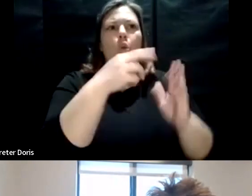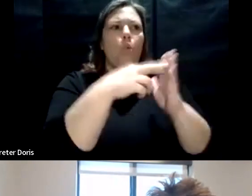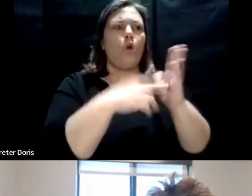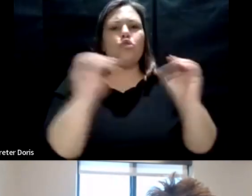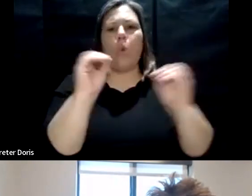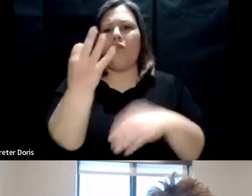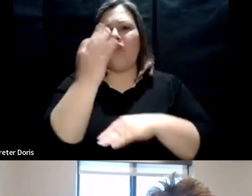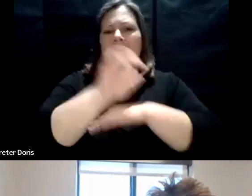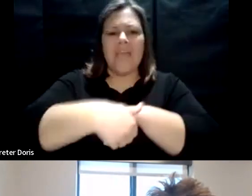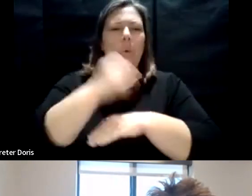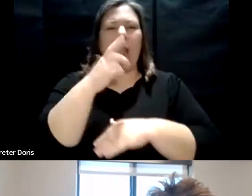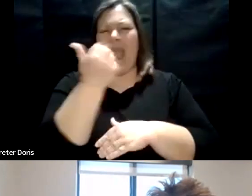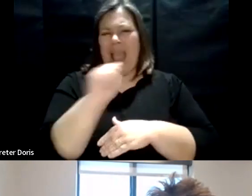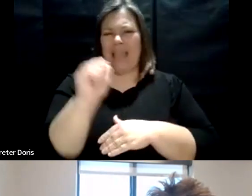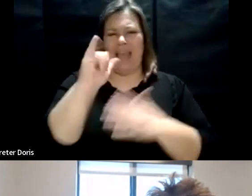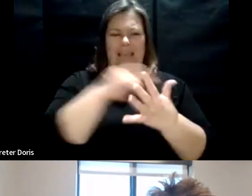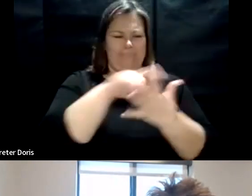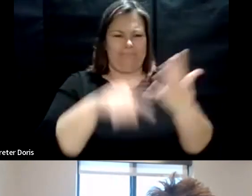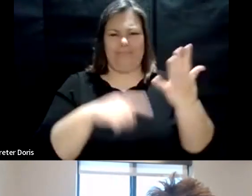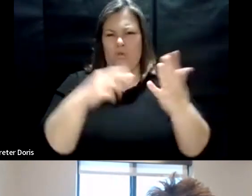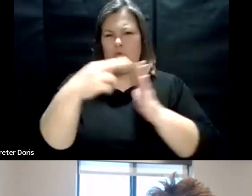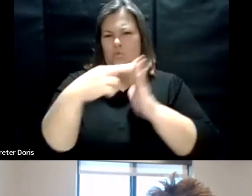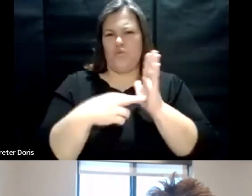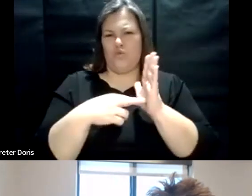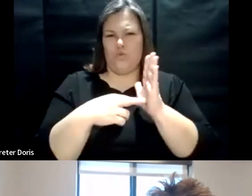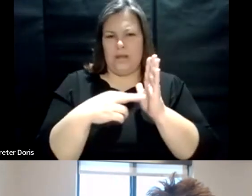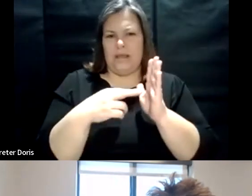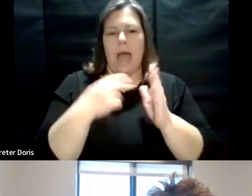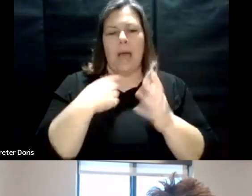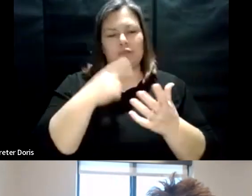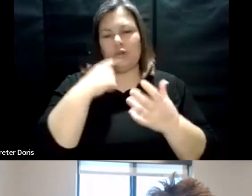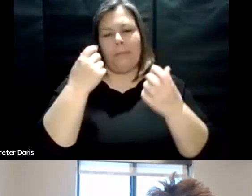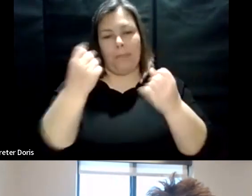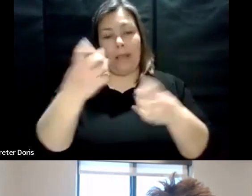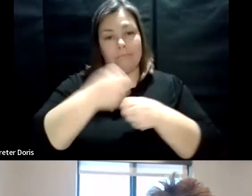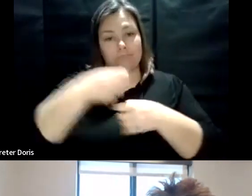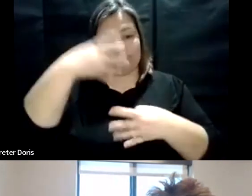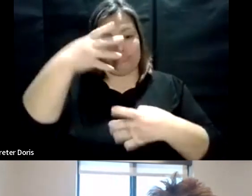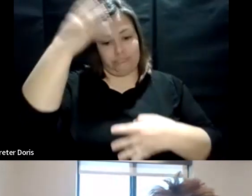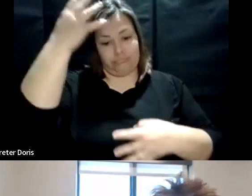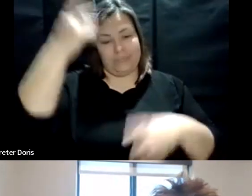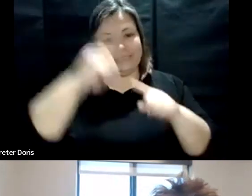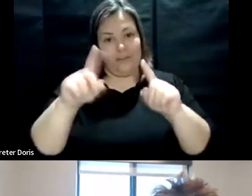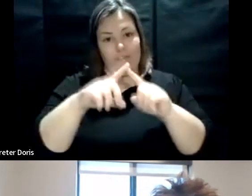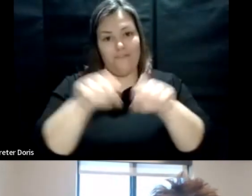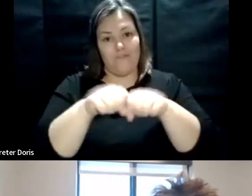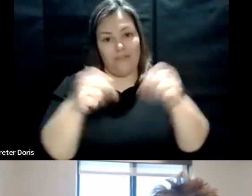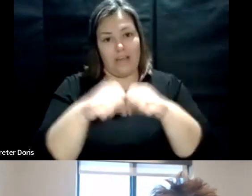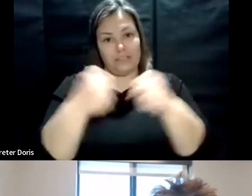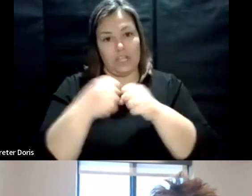Or yeah Ike only have guest from this time to this time during the day. Or no one on Friday evenings or any of those kind of things. On their doors or says, Yeah, well, they can only have guests from this time to this time during the day or no one on Friday evenings, or any of those kind of things, and there's the list is probably endless quite frankly, in terms of like all the violations around the rights and protections